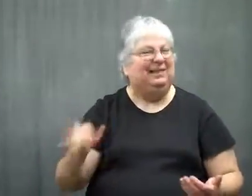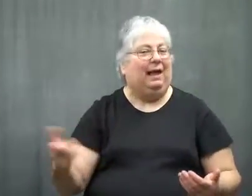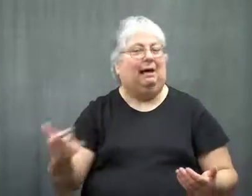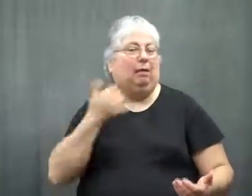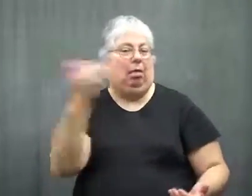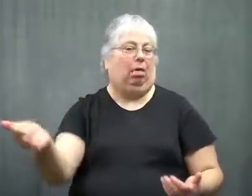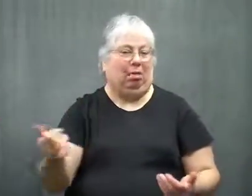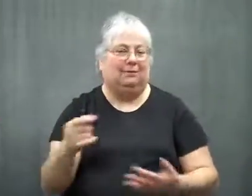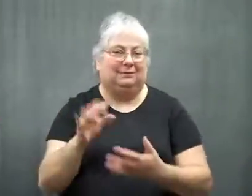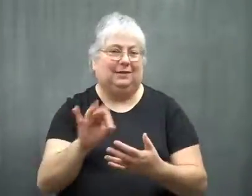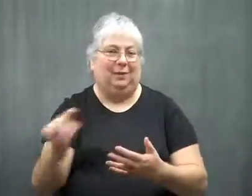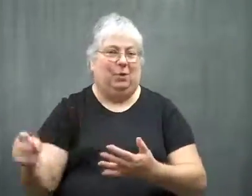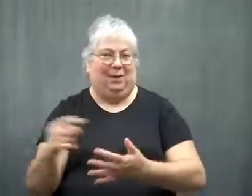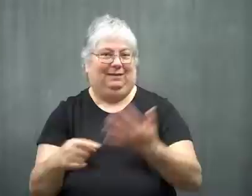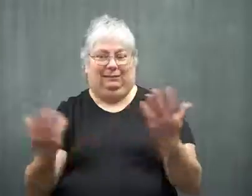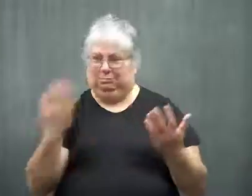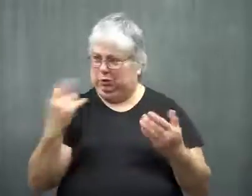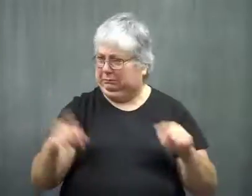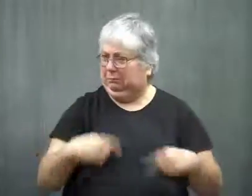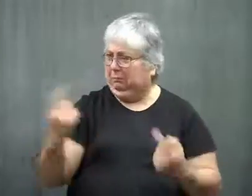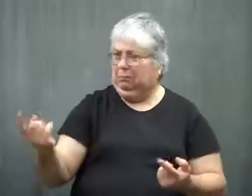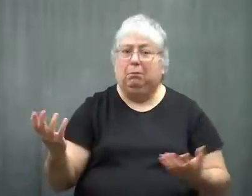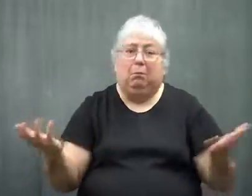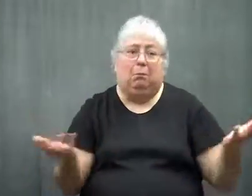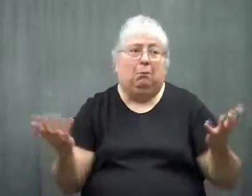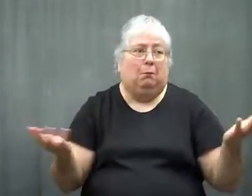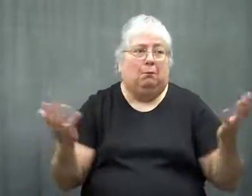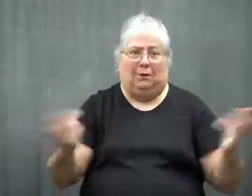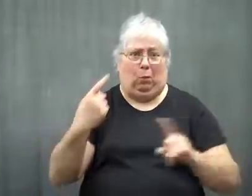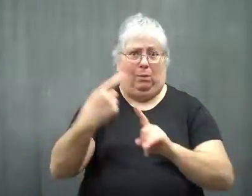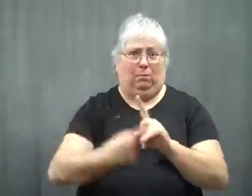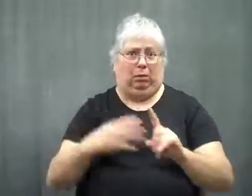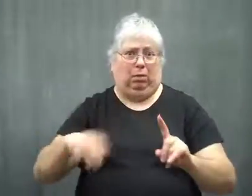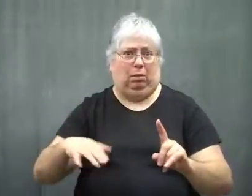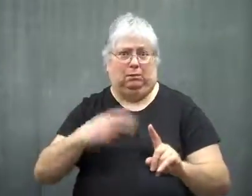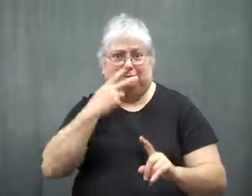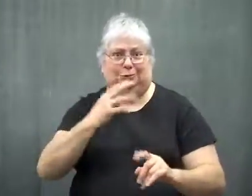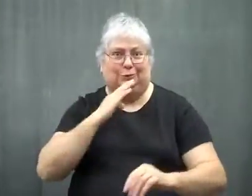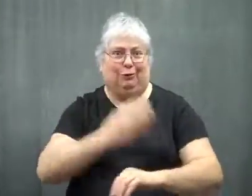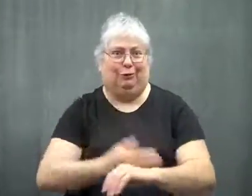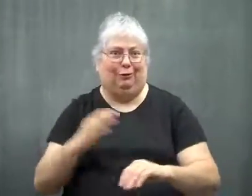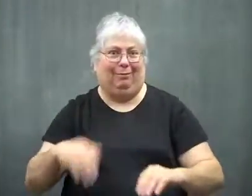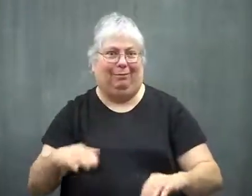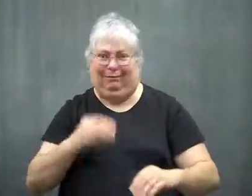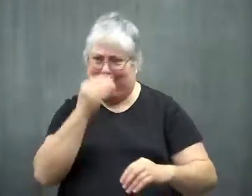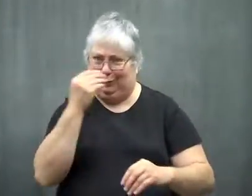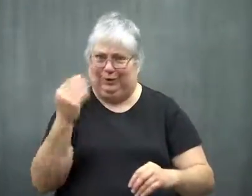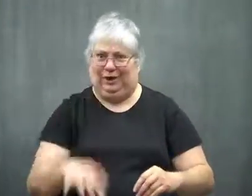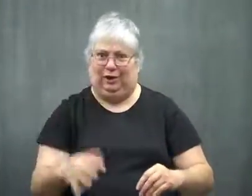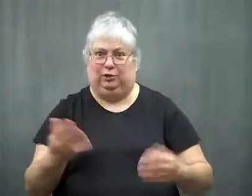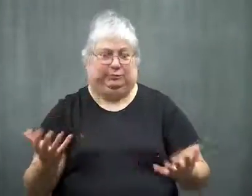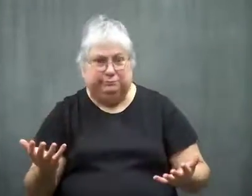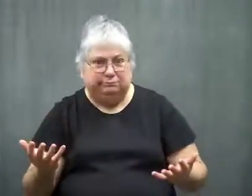That's when the call to 911 was made. Casey didn't care where her daughter was for a month.